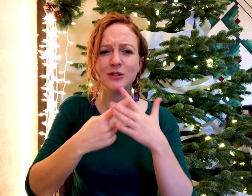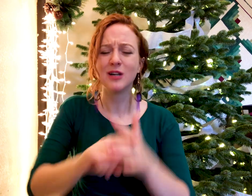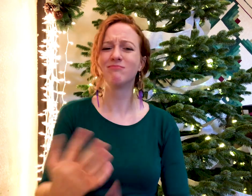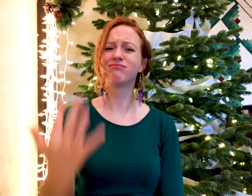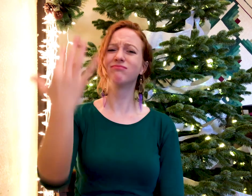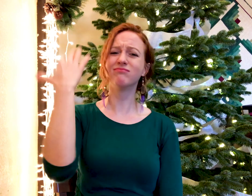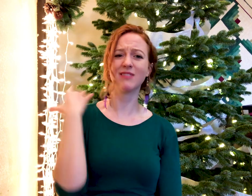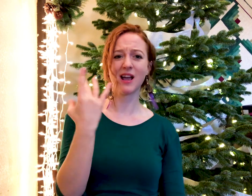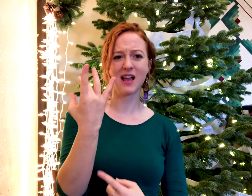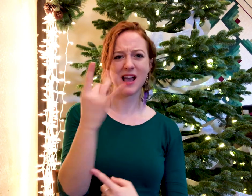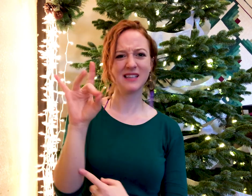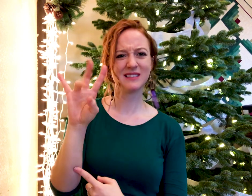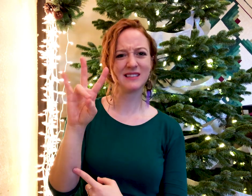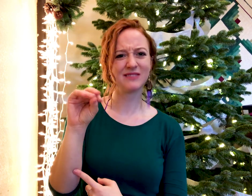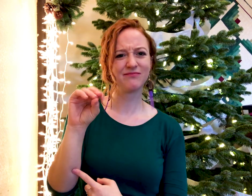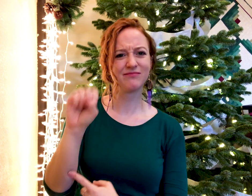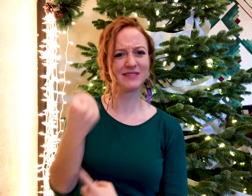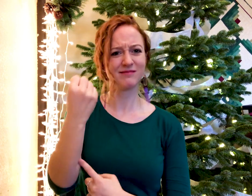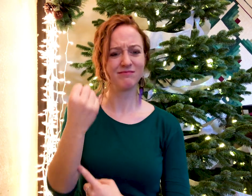No, the word has been around since the 1870s.